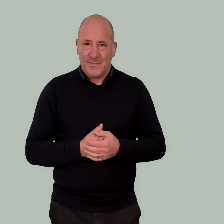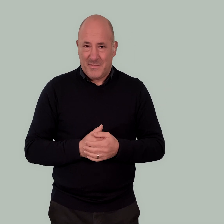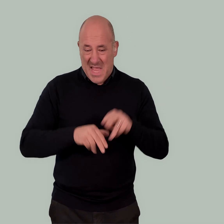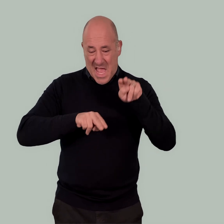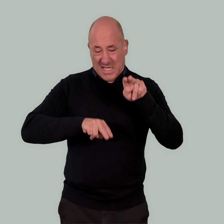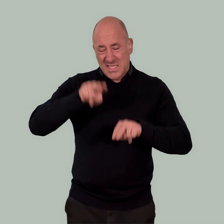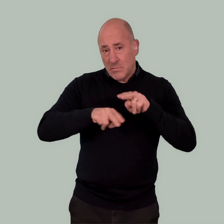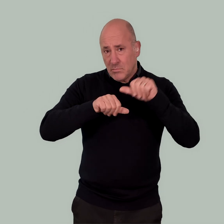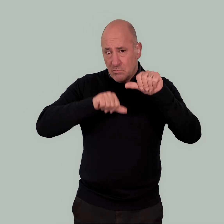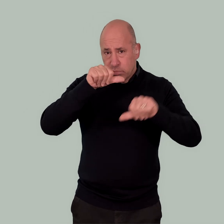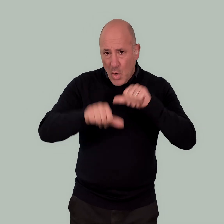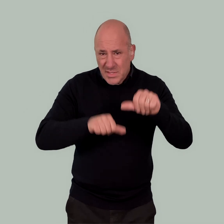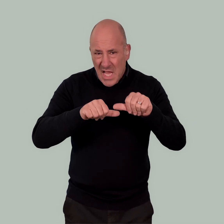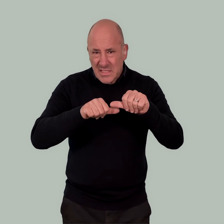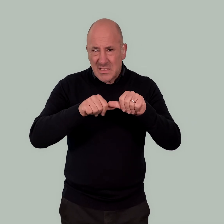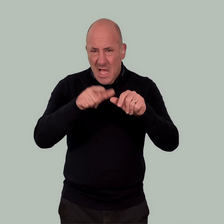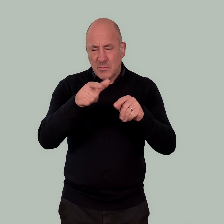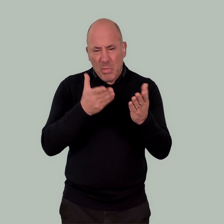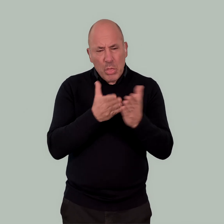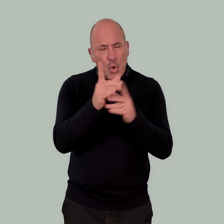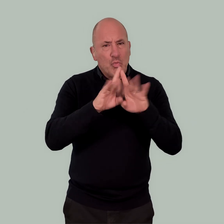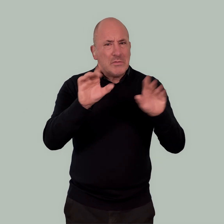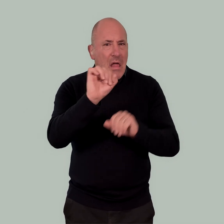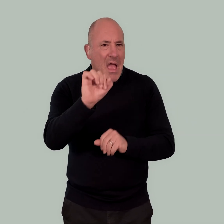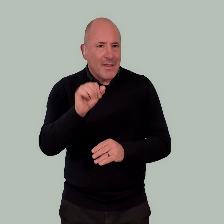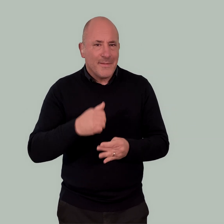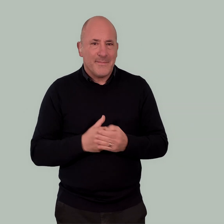The assessment process and experience